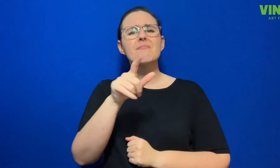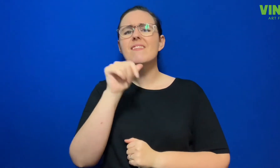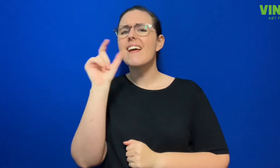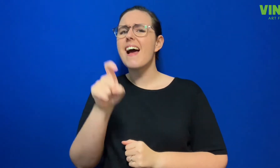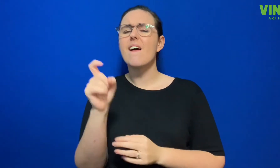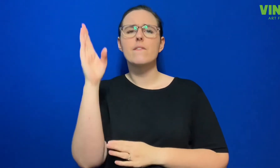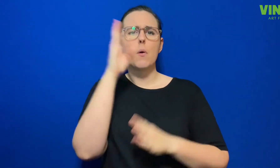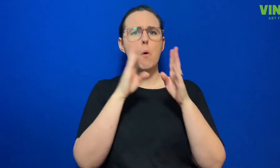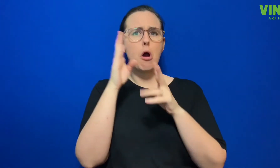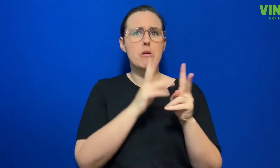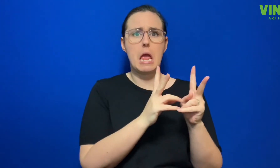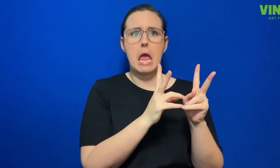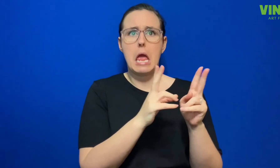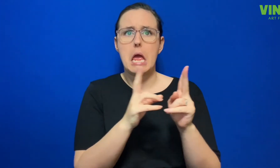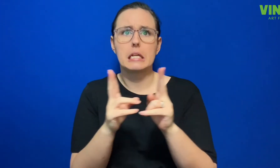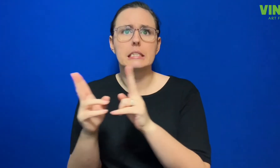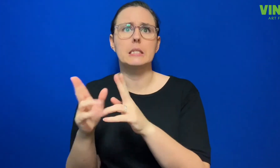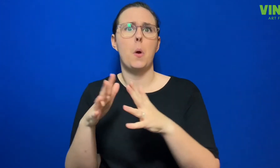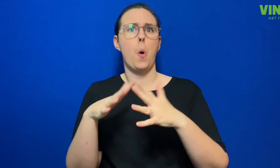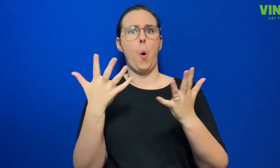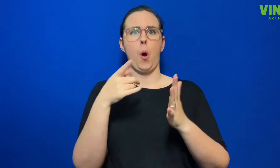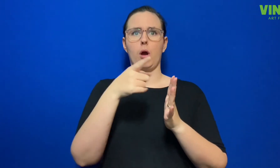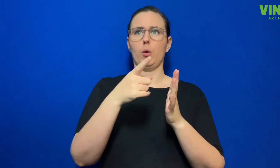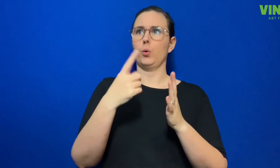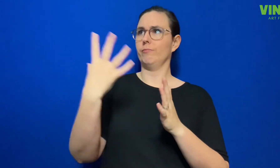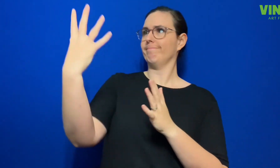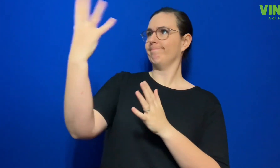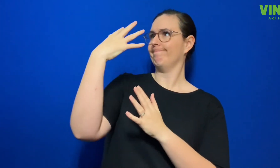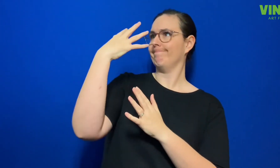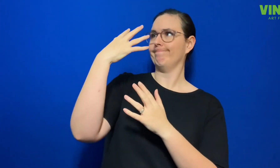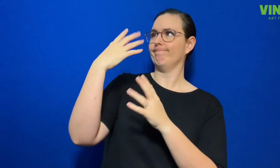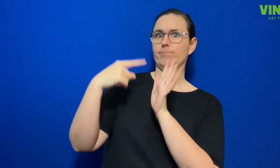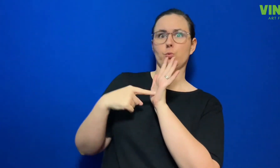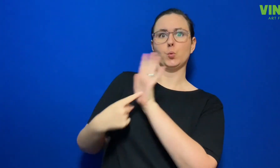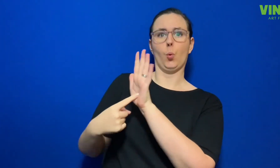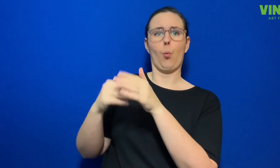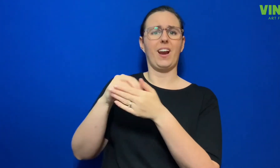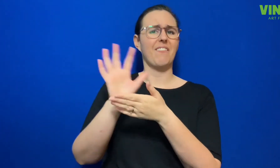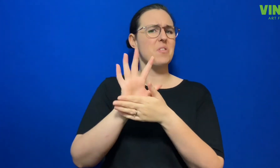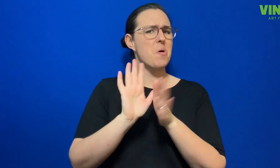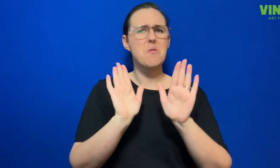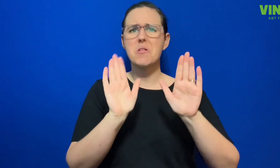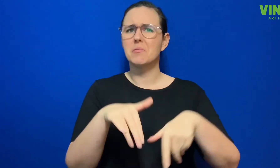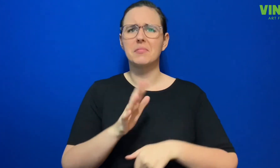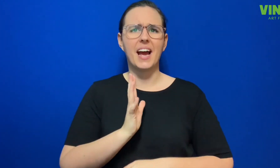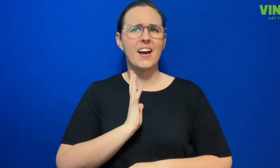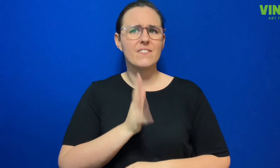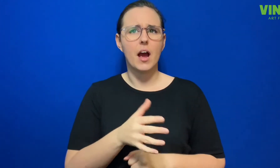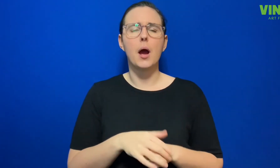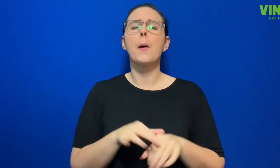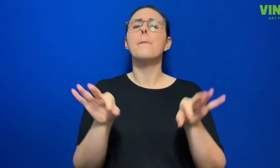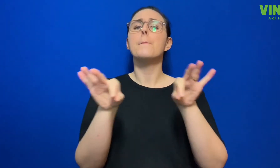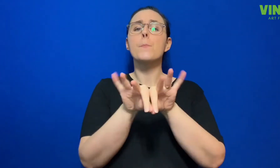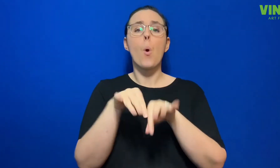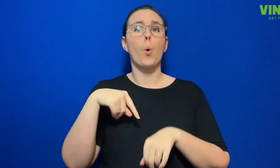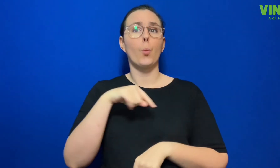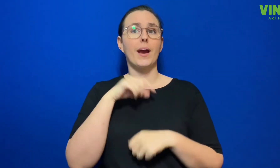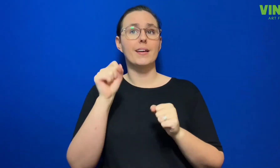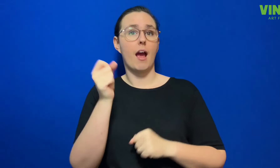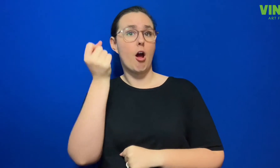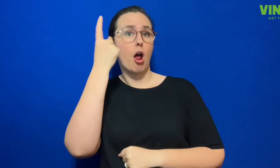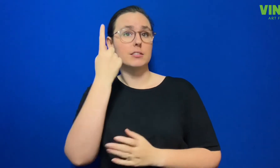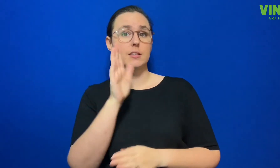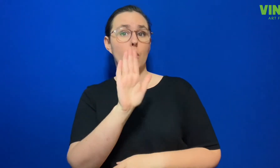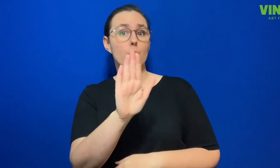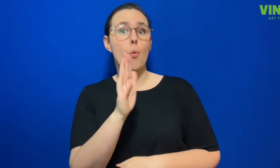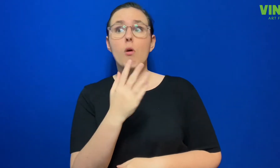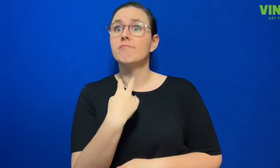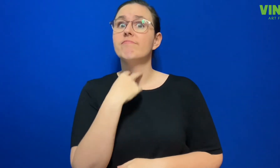You do not have to worry about editing or being visible in the video, just make sure that we can understand